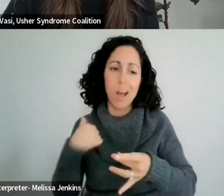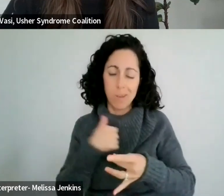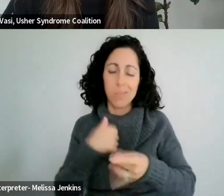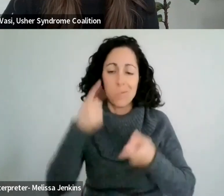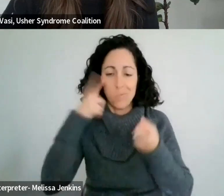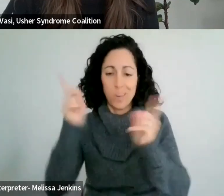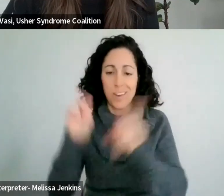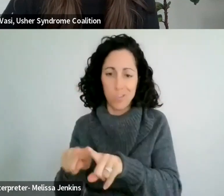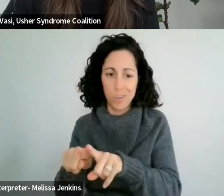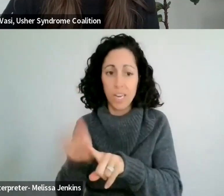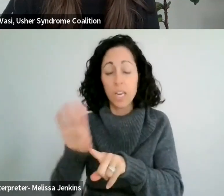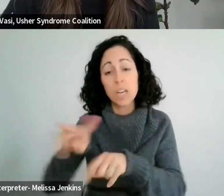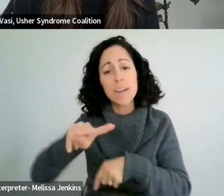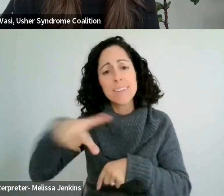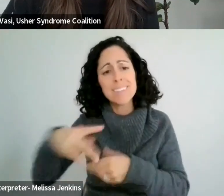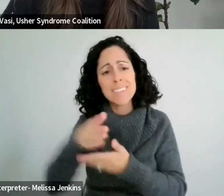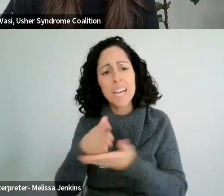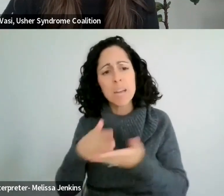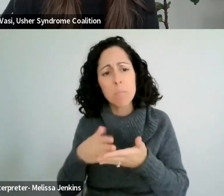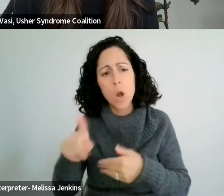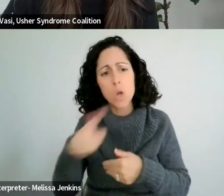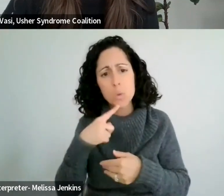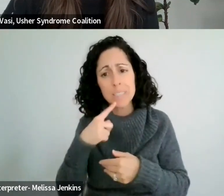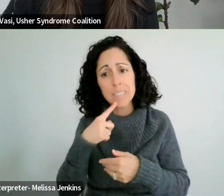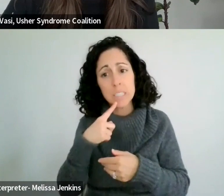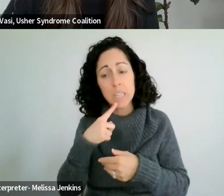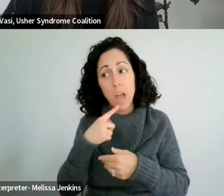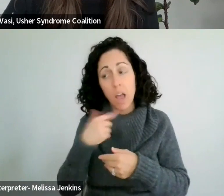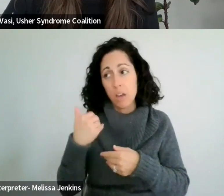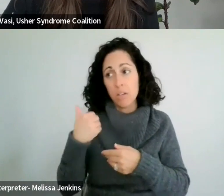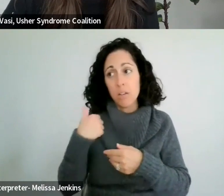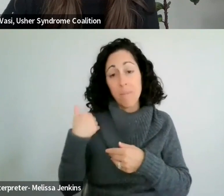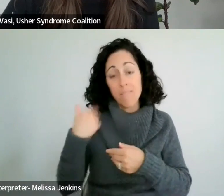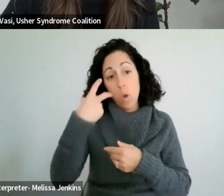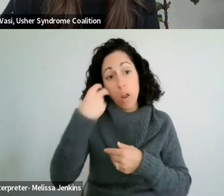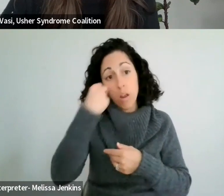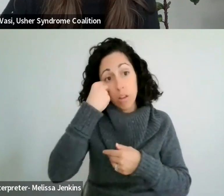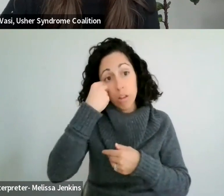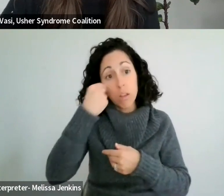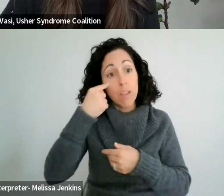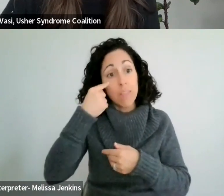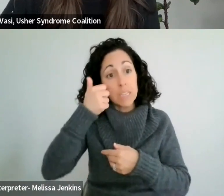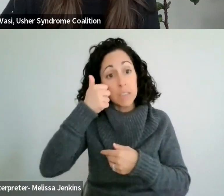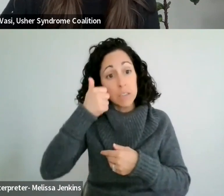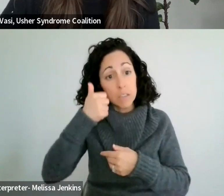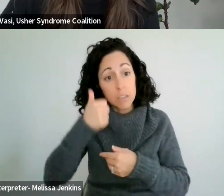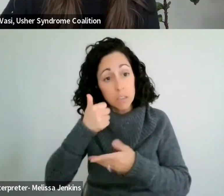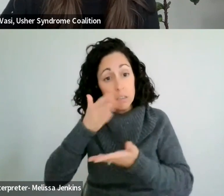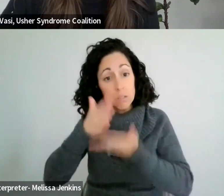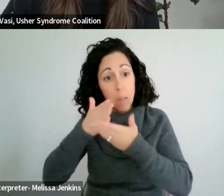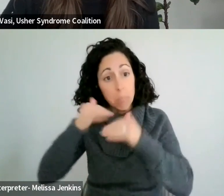"Can we expect anything better than stabilization?"